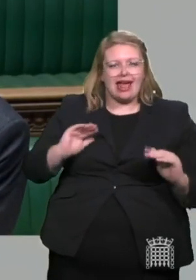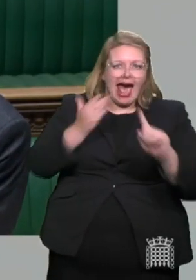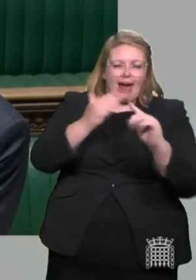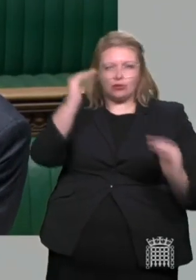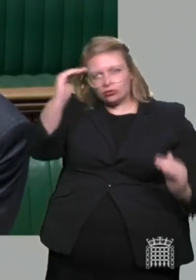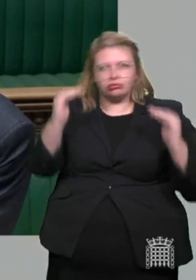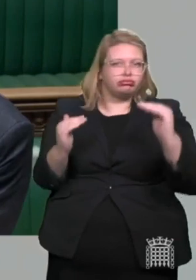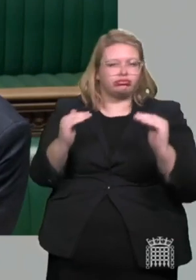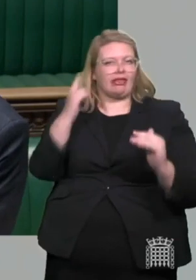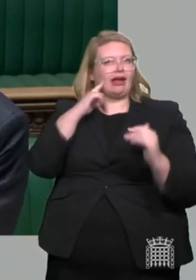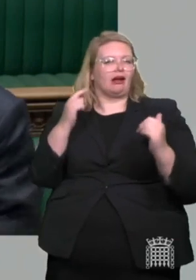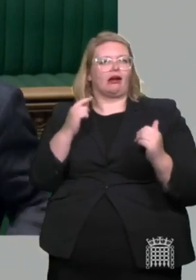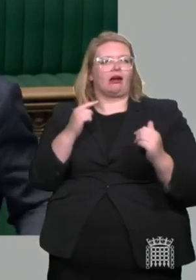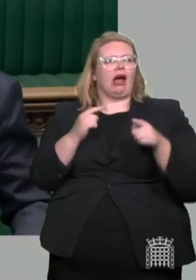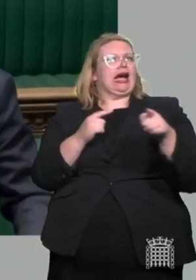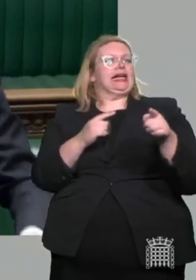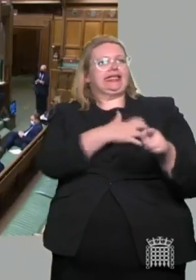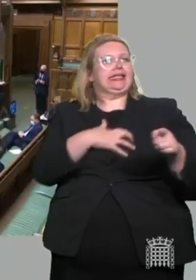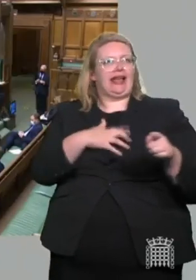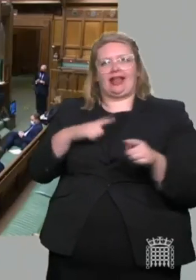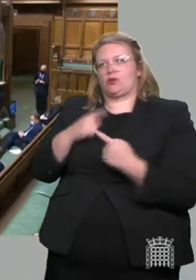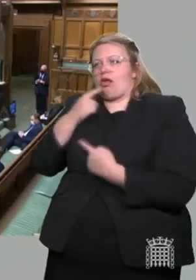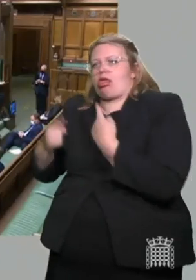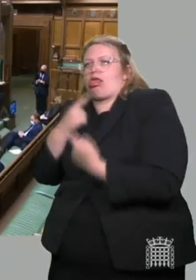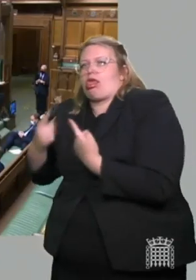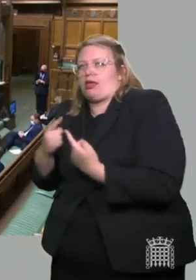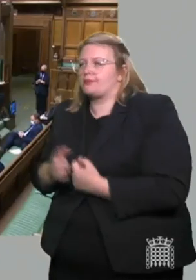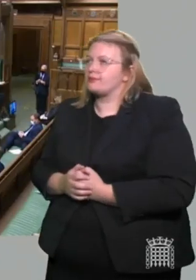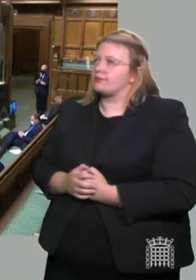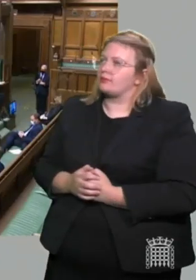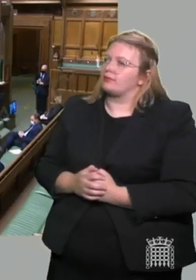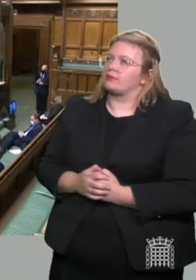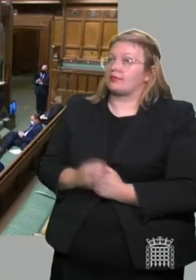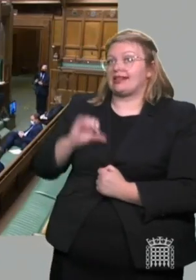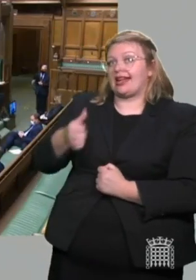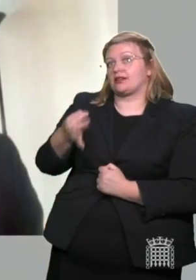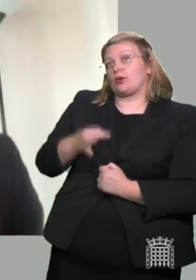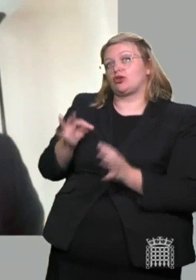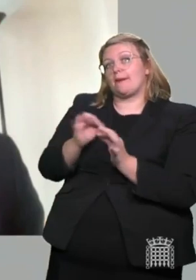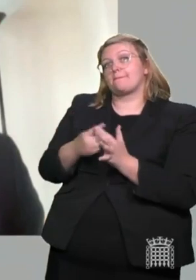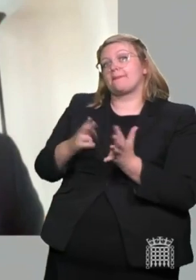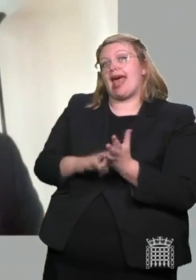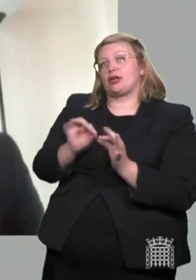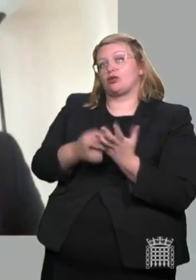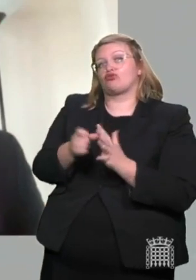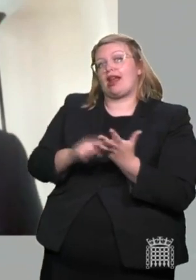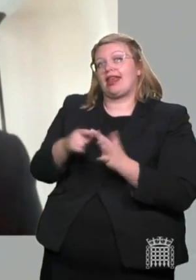and I think that is what they are listening to. >> Ben Bradley (Mansfield) (Con) [V]